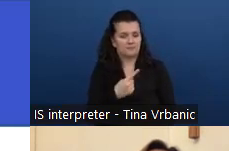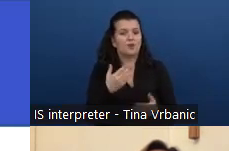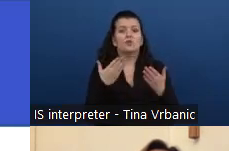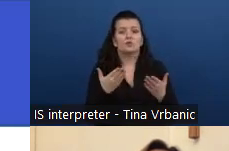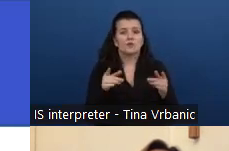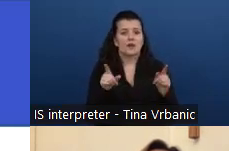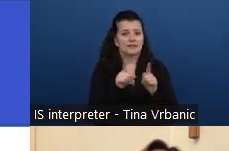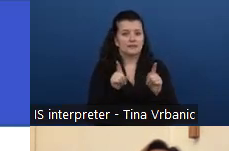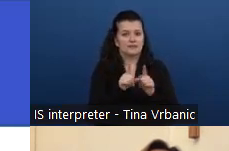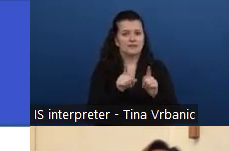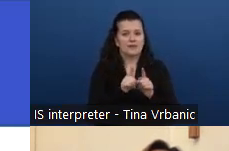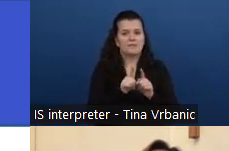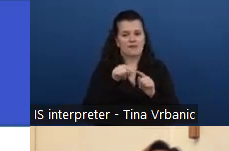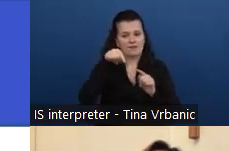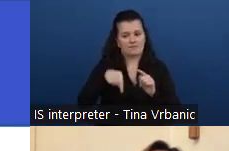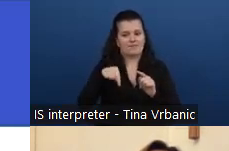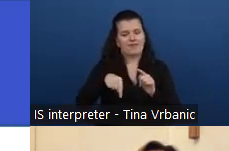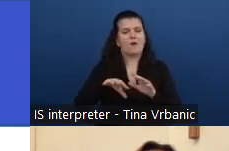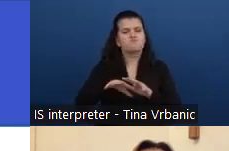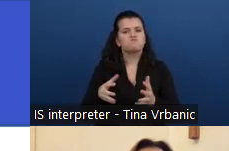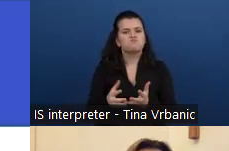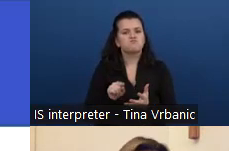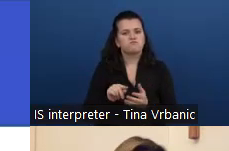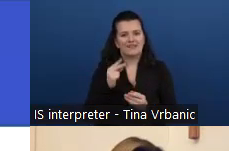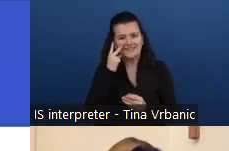feature. We would appreciate any feedback.